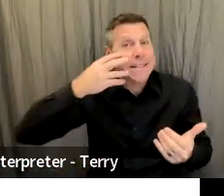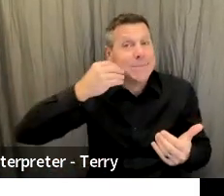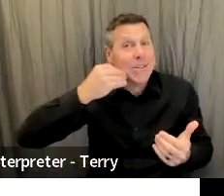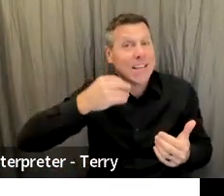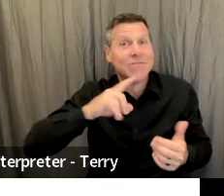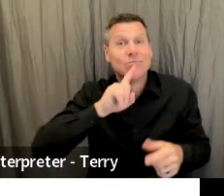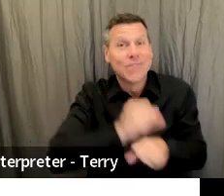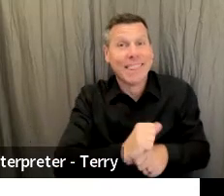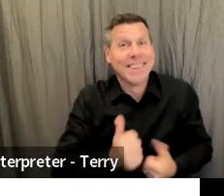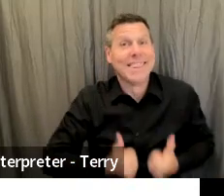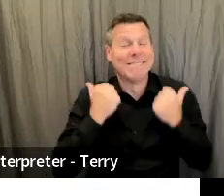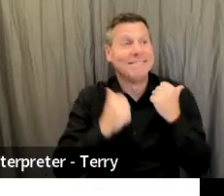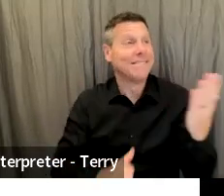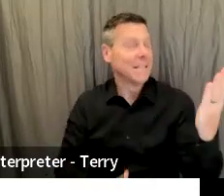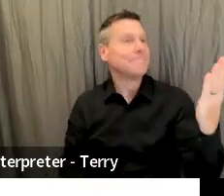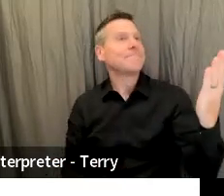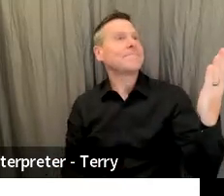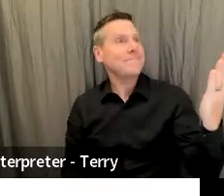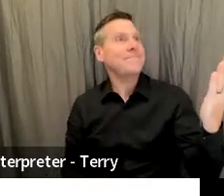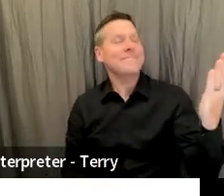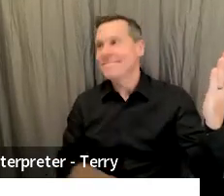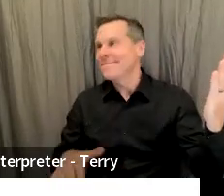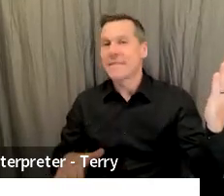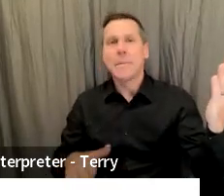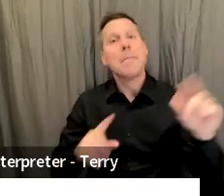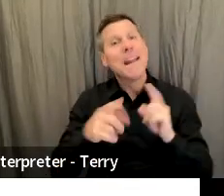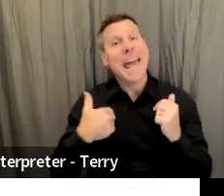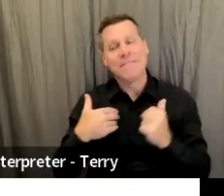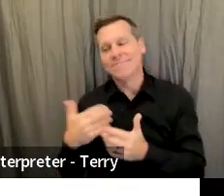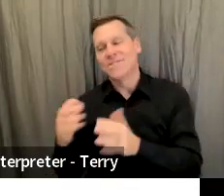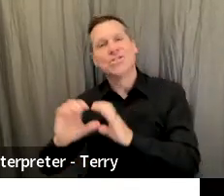I we do have questions so be ready. We can roll into those. Yes.